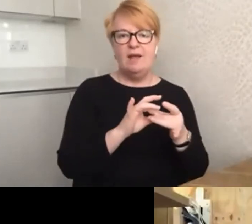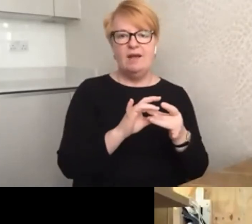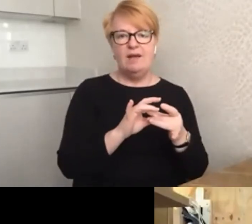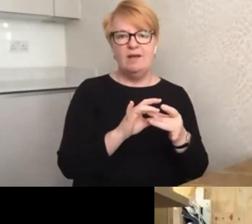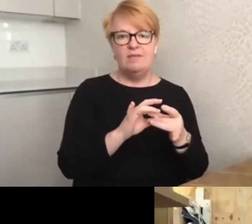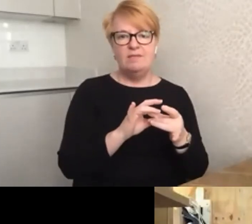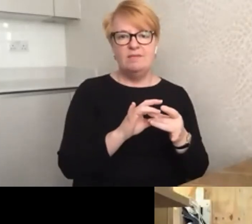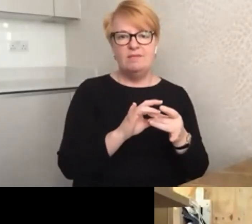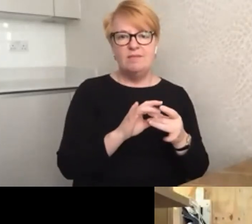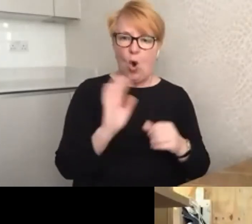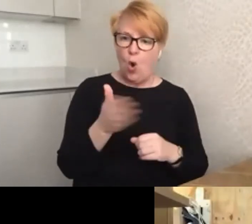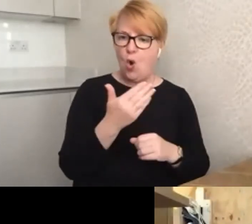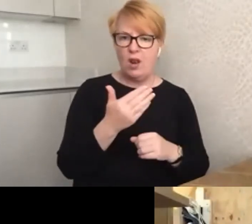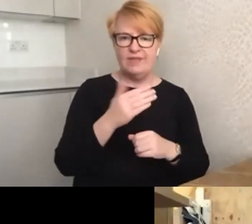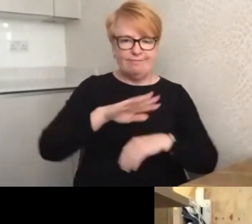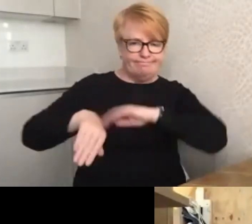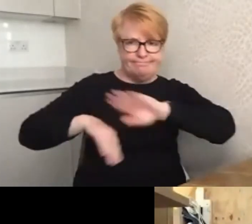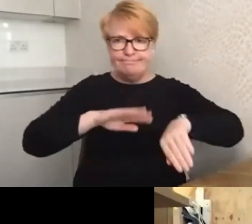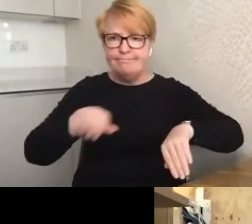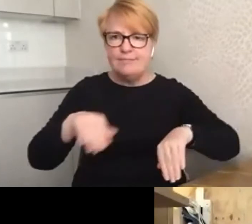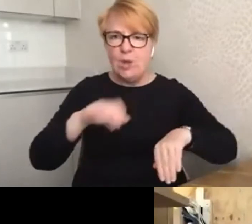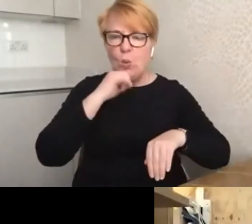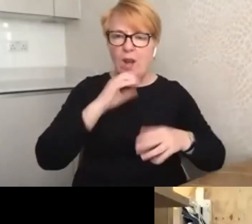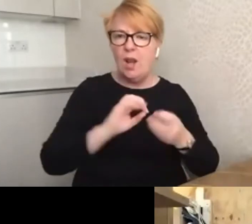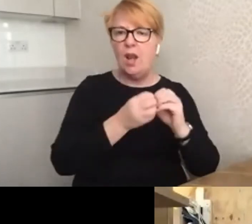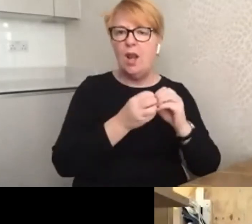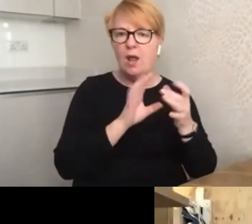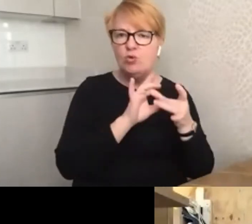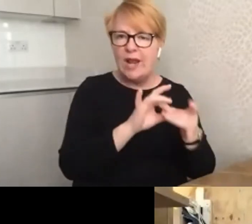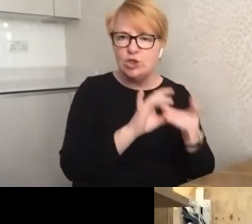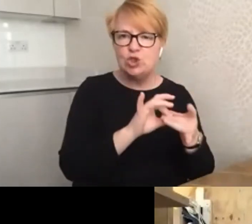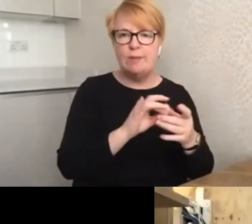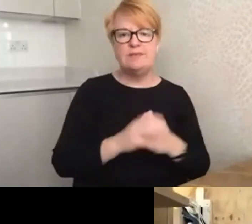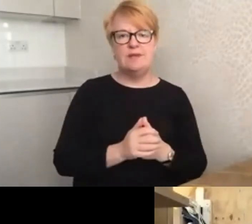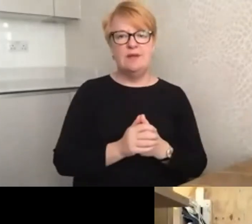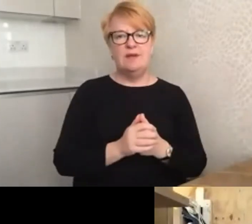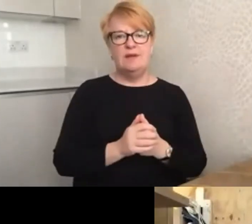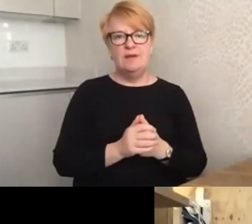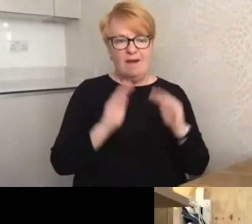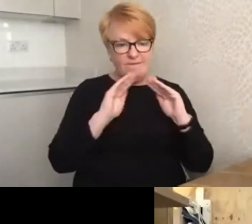of that to kind of form relationships, which are about individuals and the needs